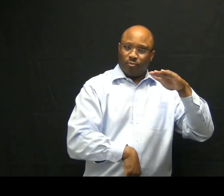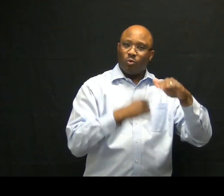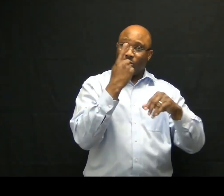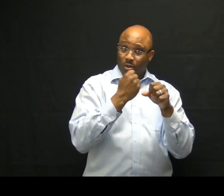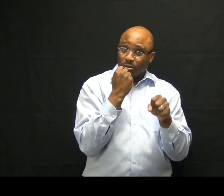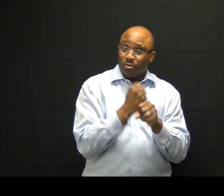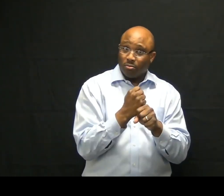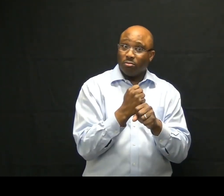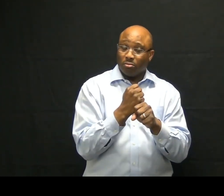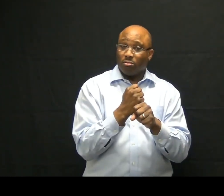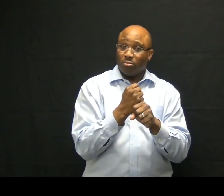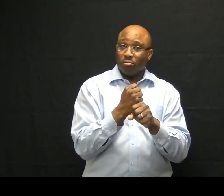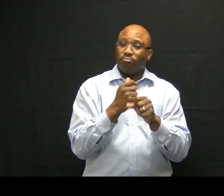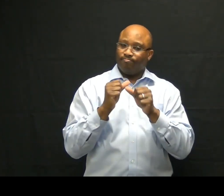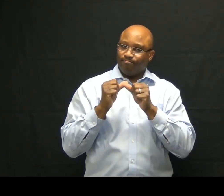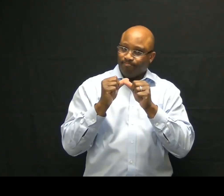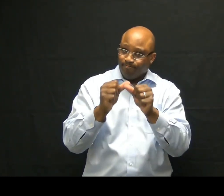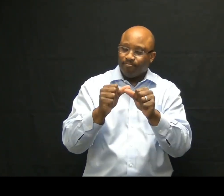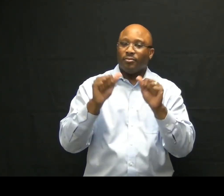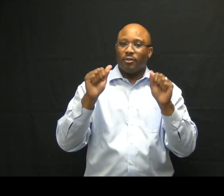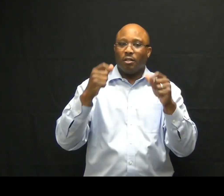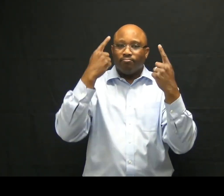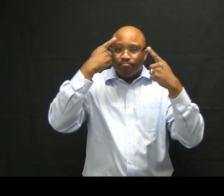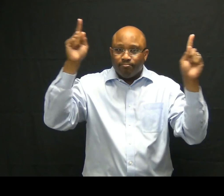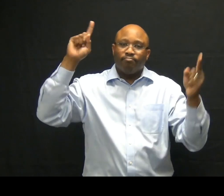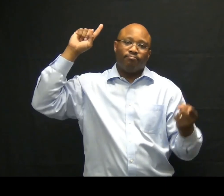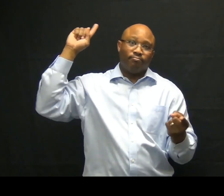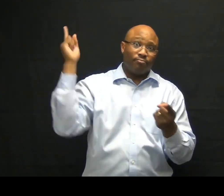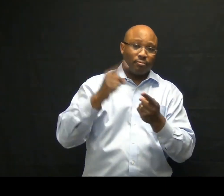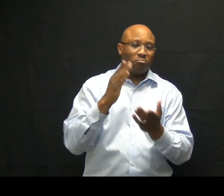within one year.